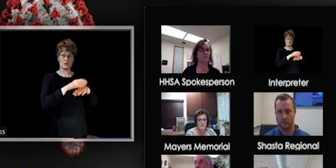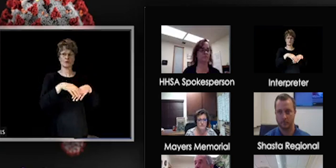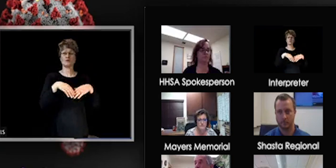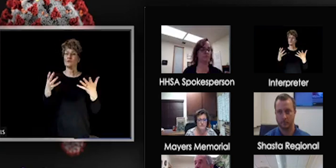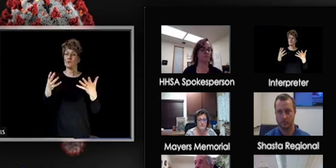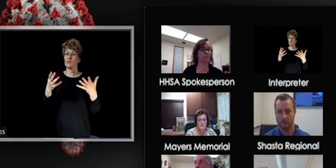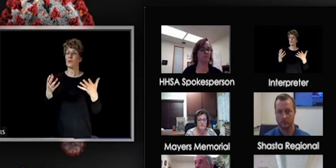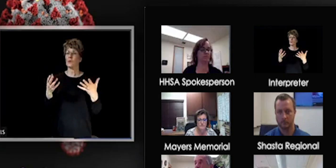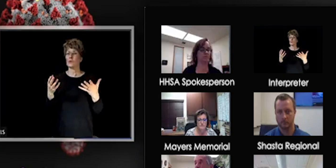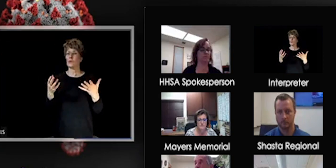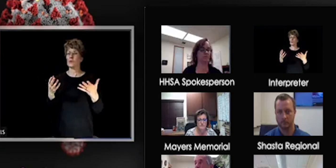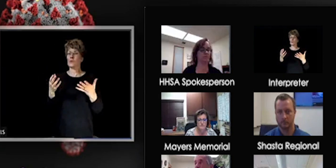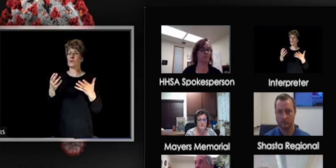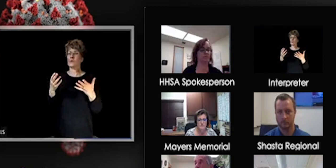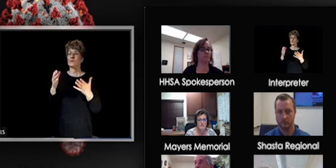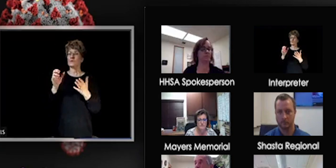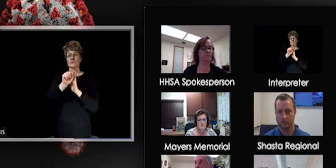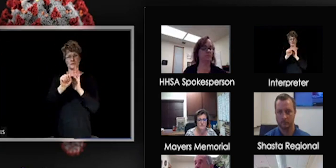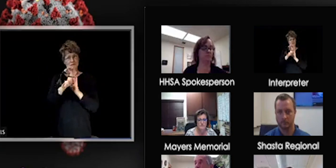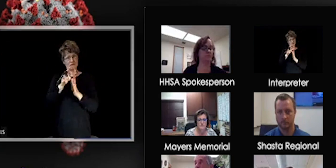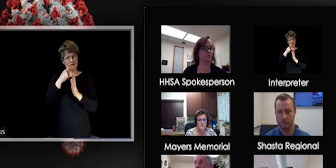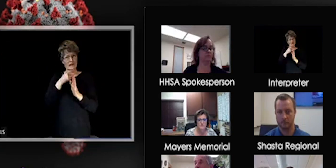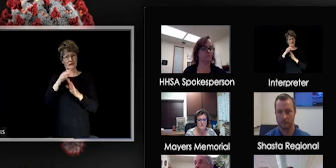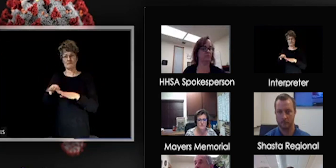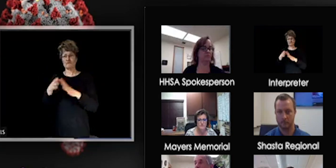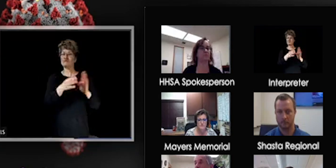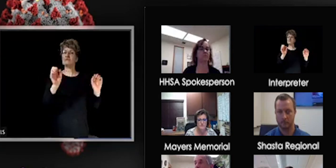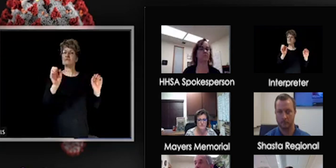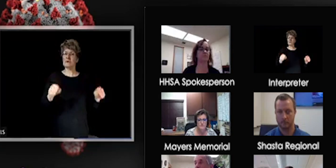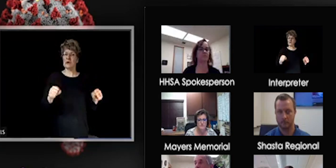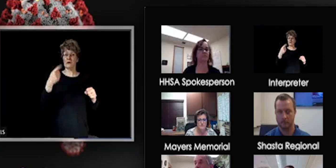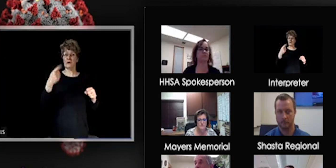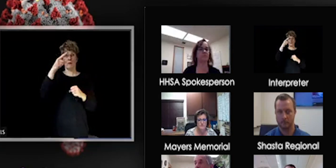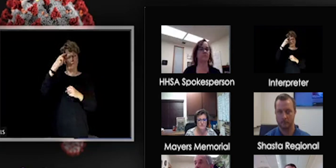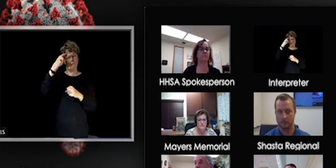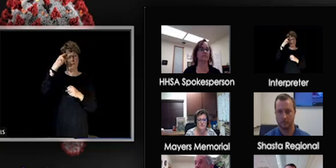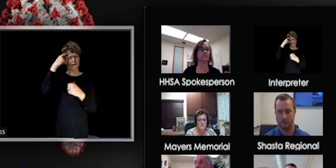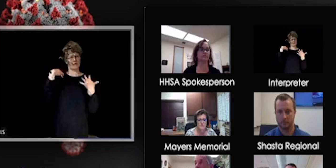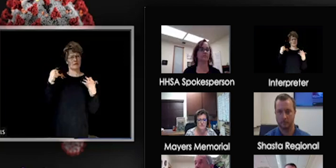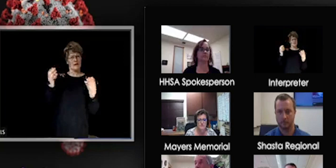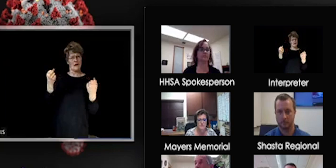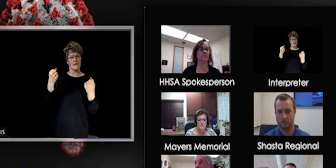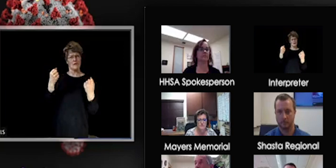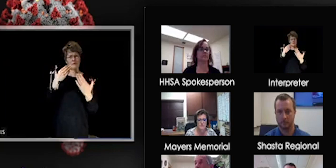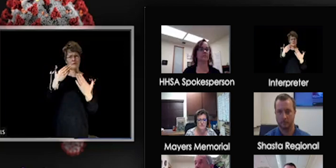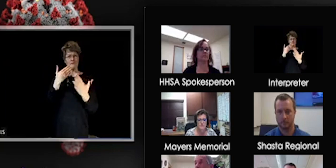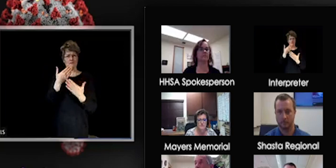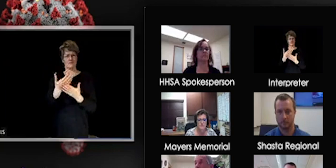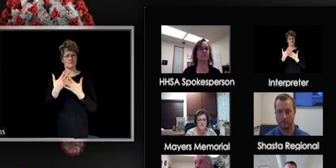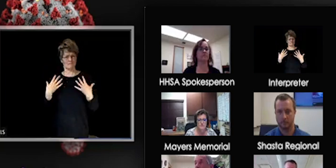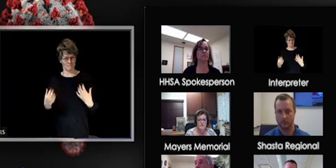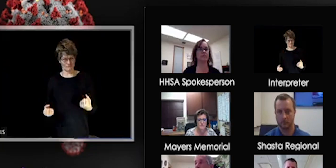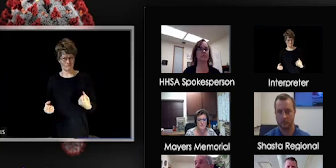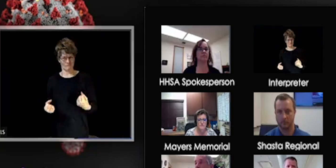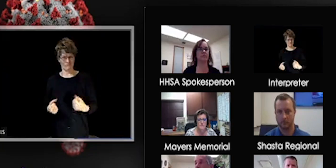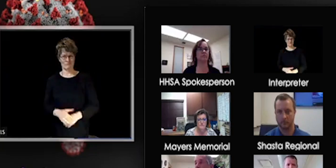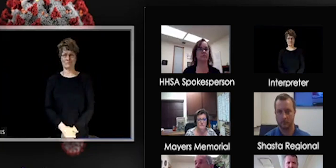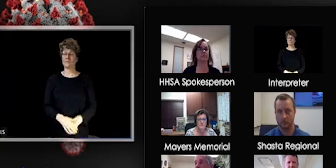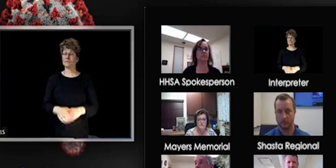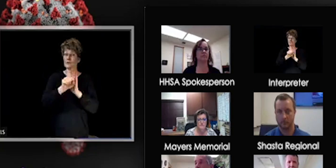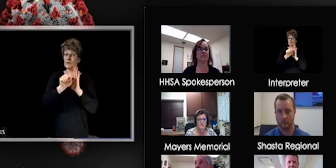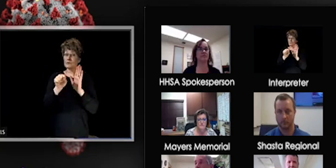for our wellbeing and mental health. So, the state actually released theres guidances with